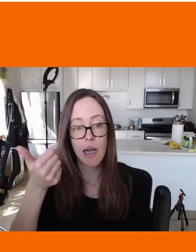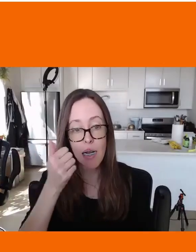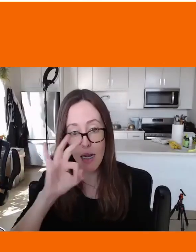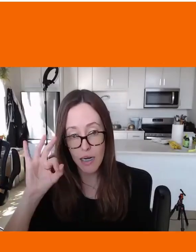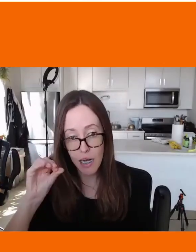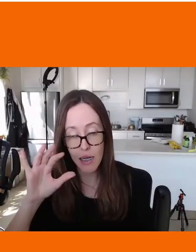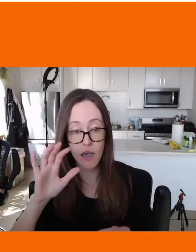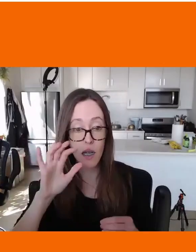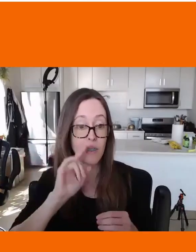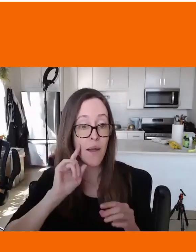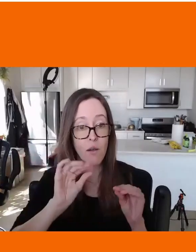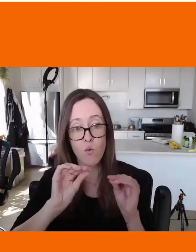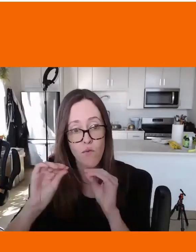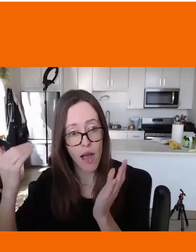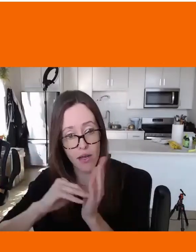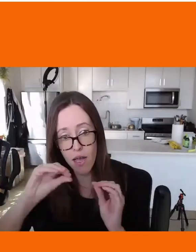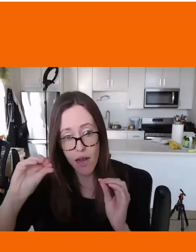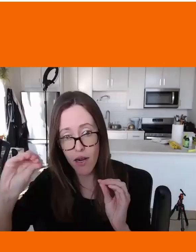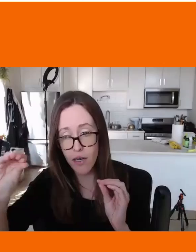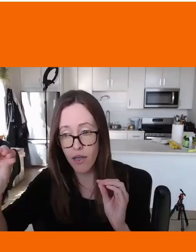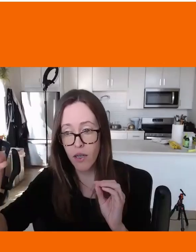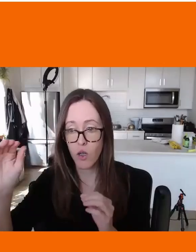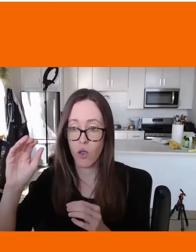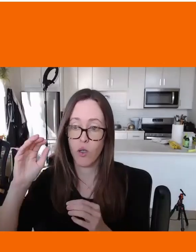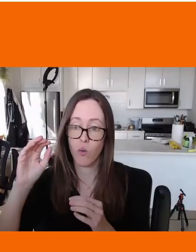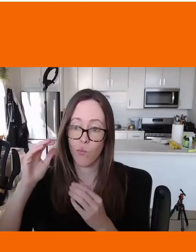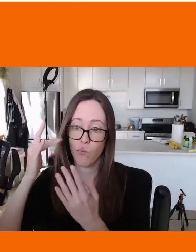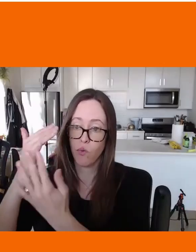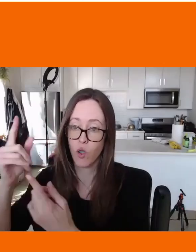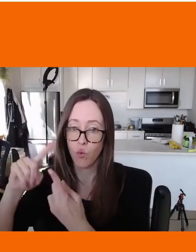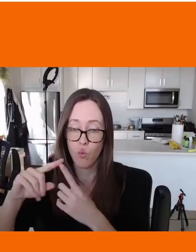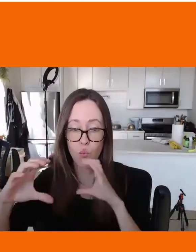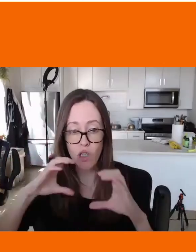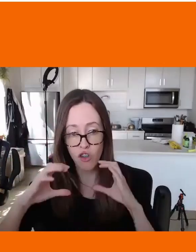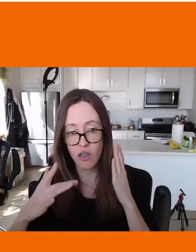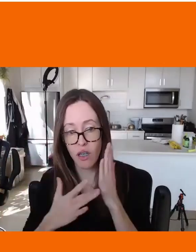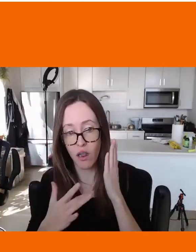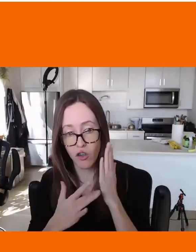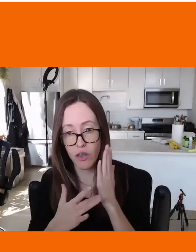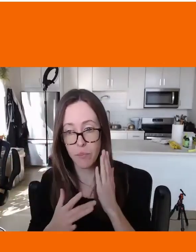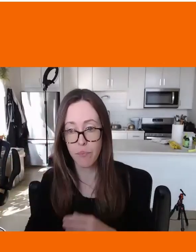By the 1990s, the word had moved into territory that involved more associations with